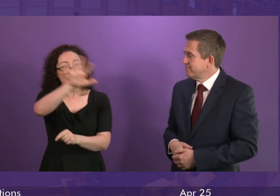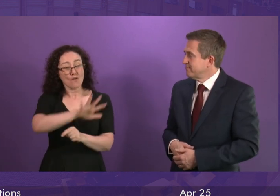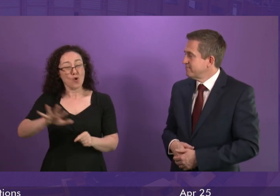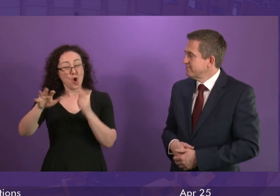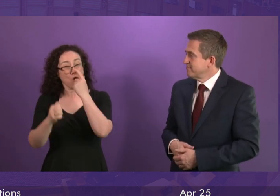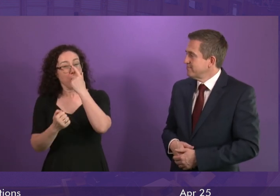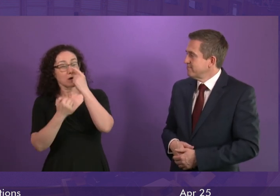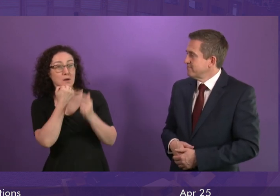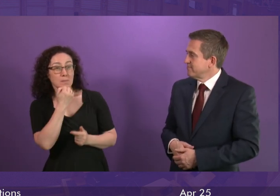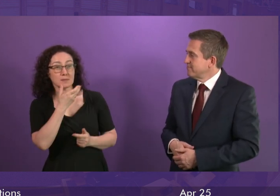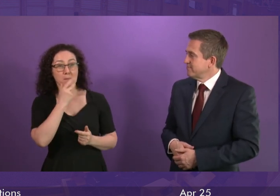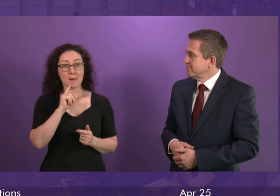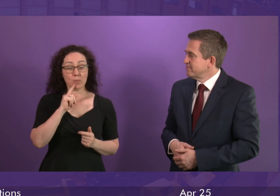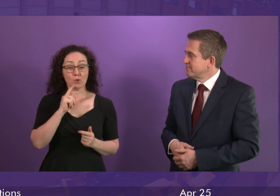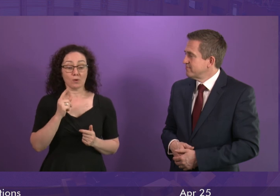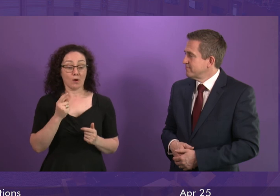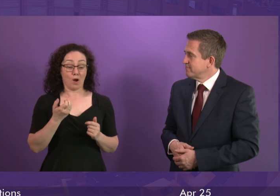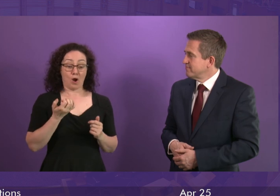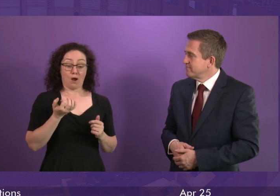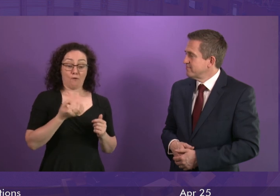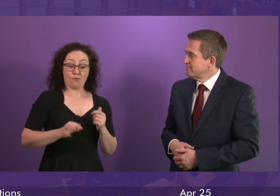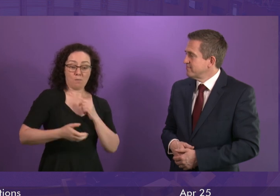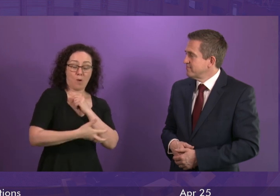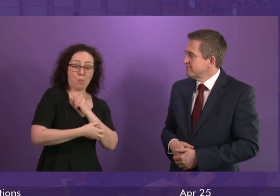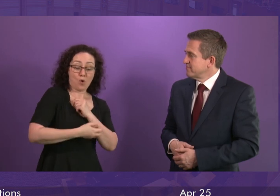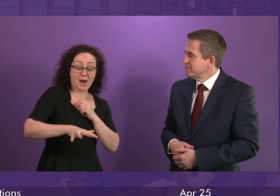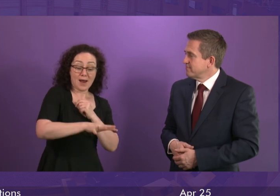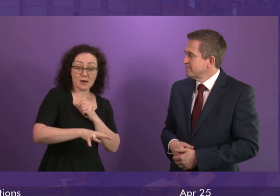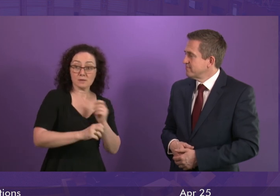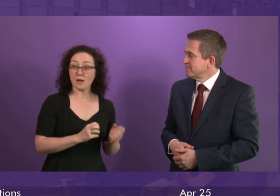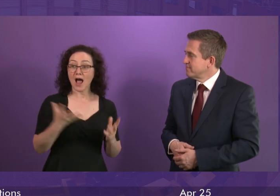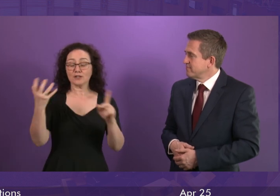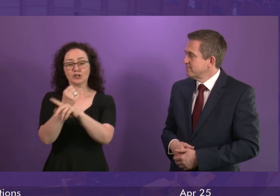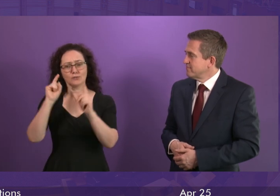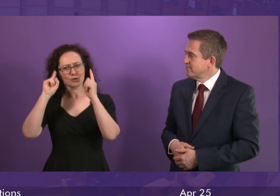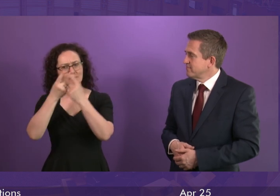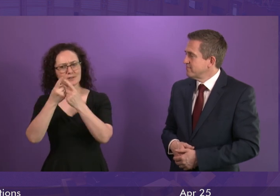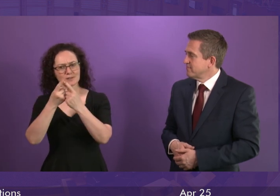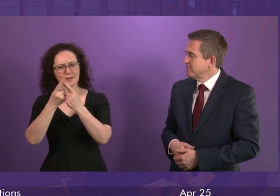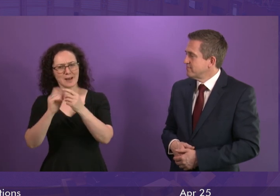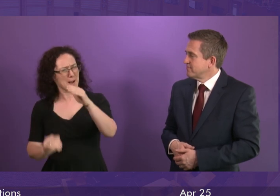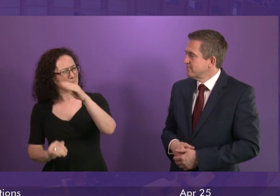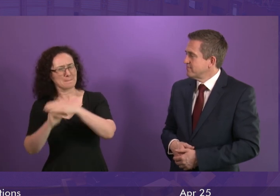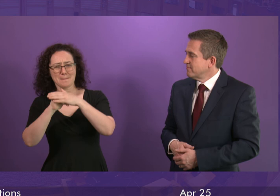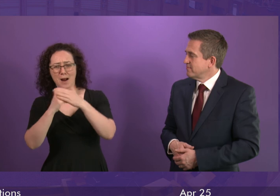numbers of people from deprived areas at university are at a record high. The evidence does not